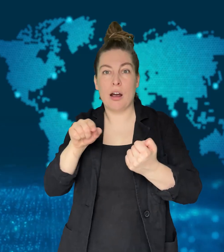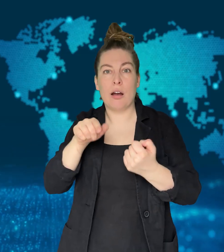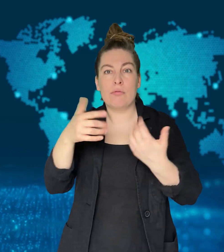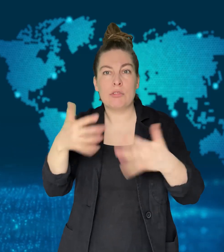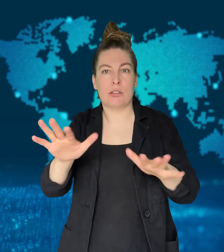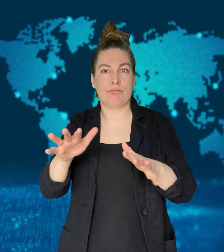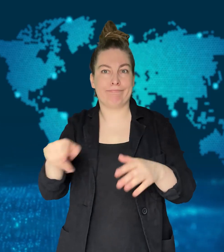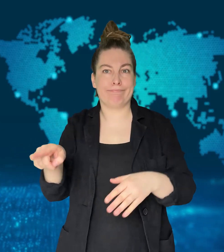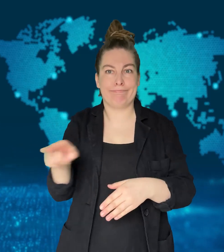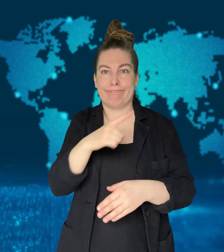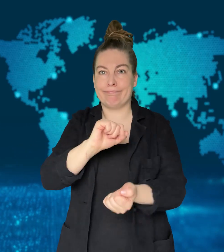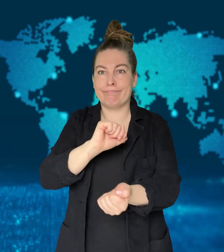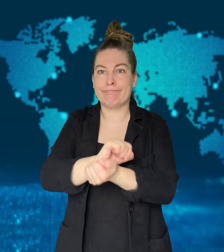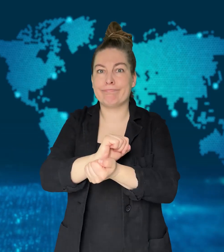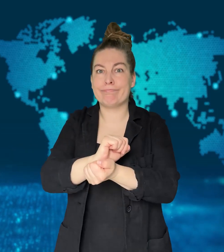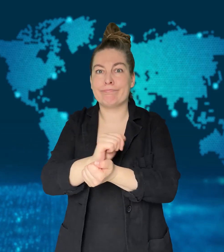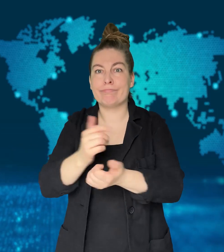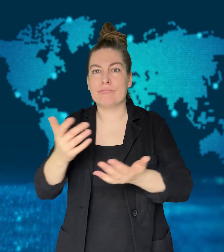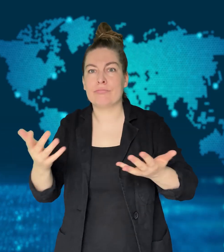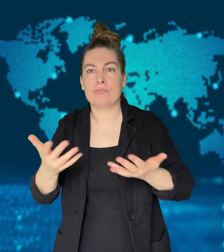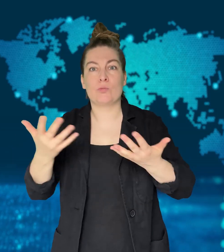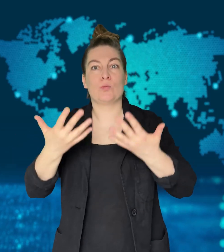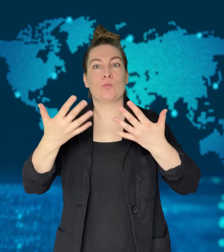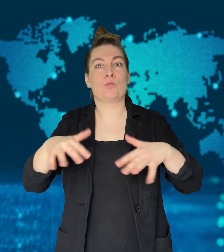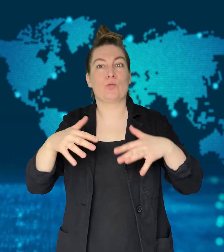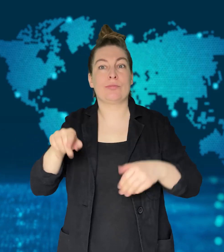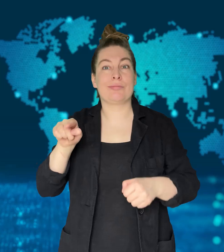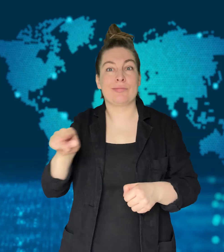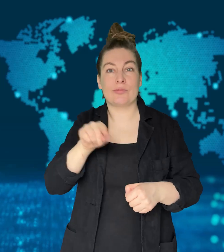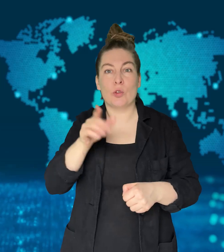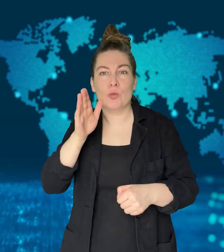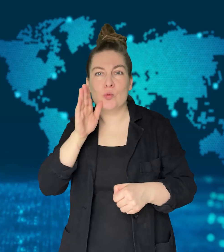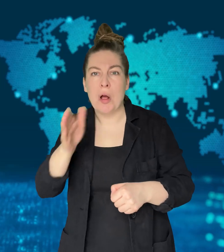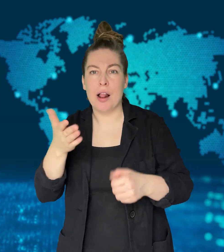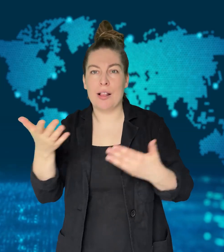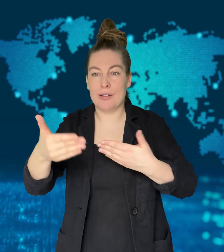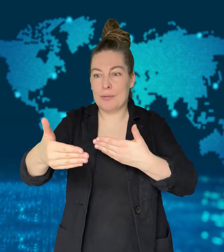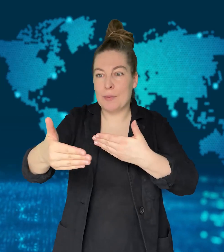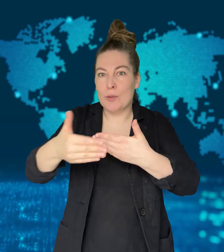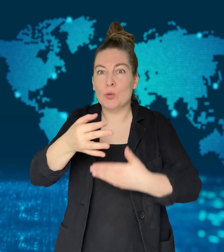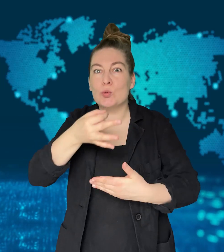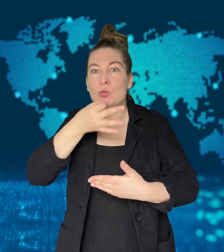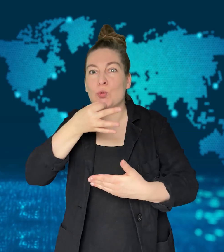He is the top challenger facing Erdogan